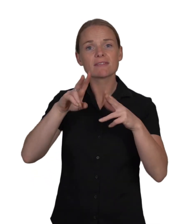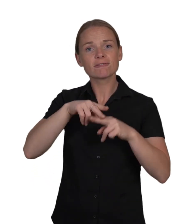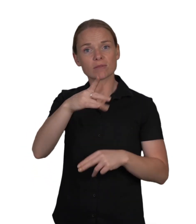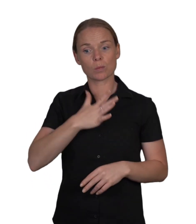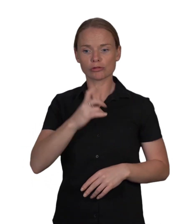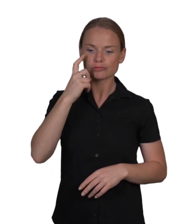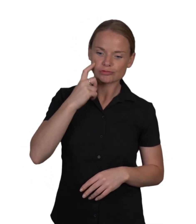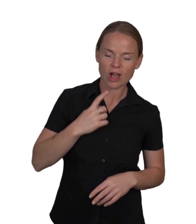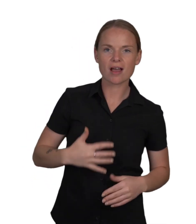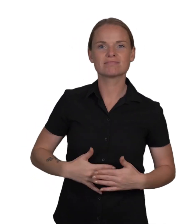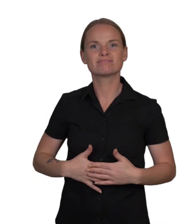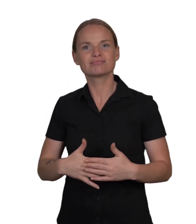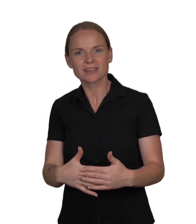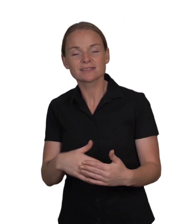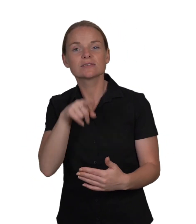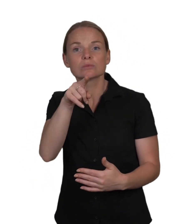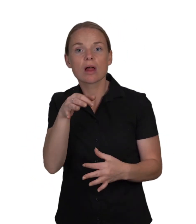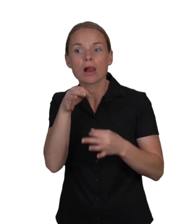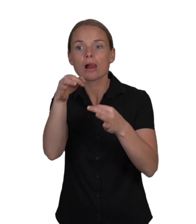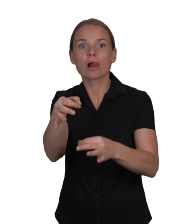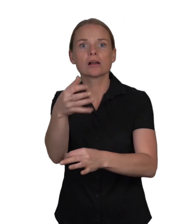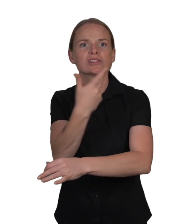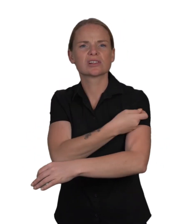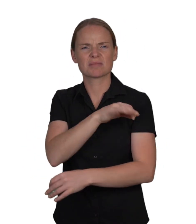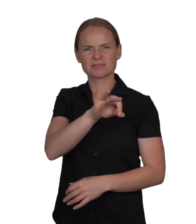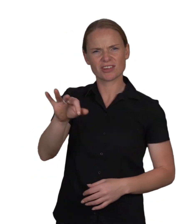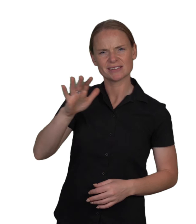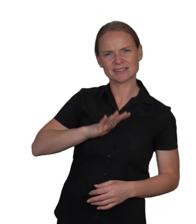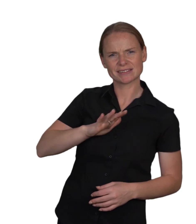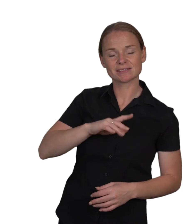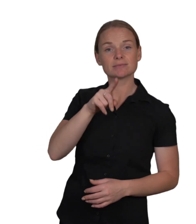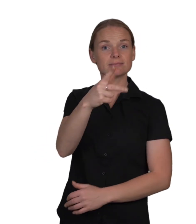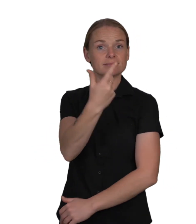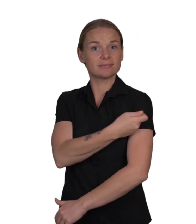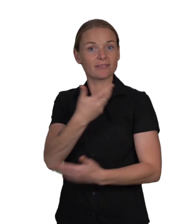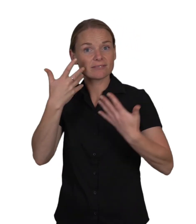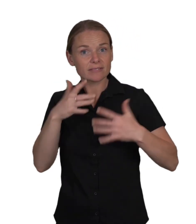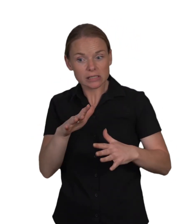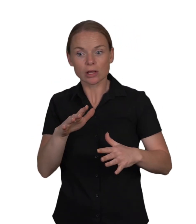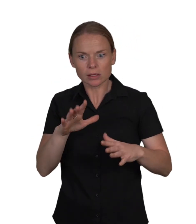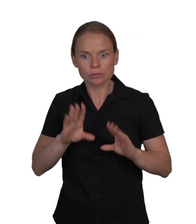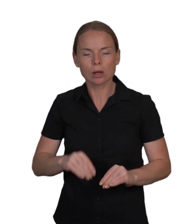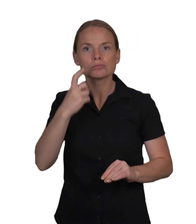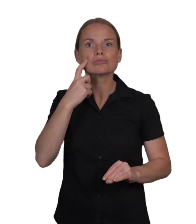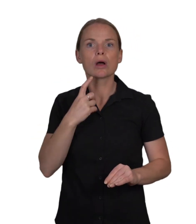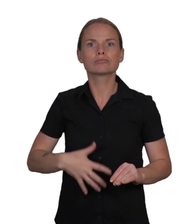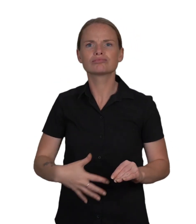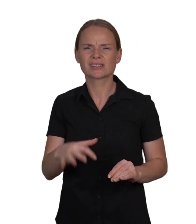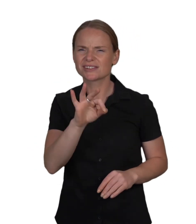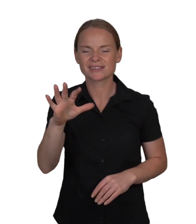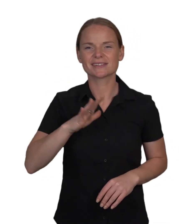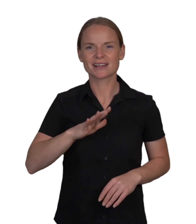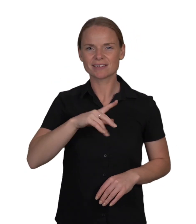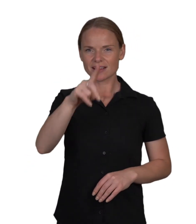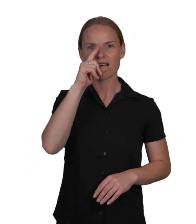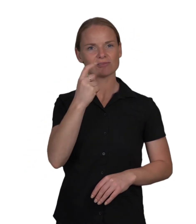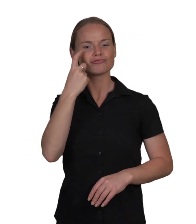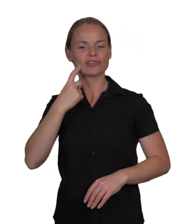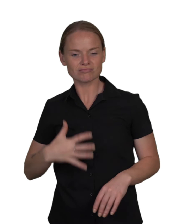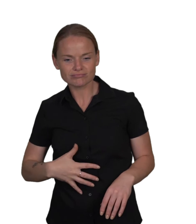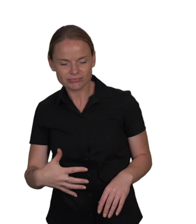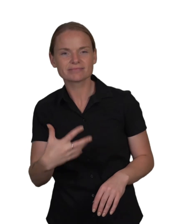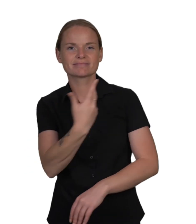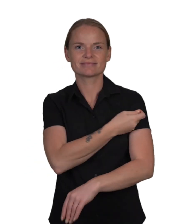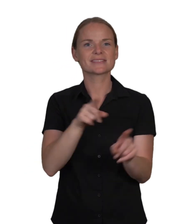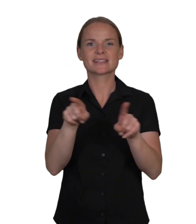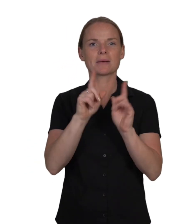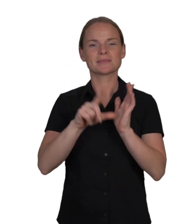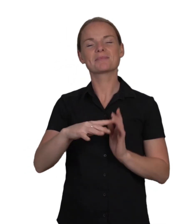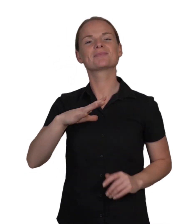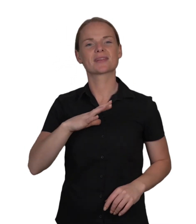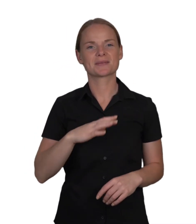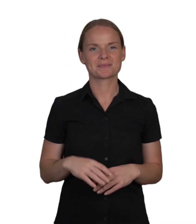If you are trying to become pregnant you do not need to delay vaccination or avoid becoming pregnant after vaccination.